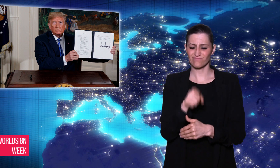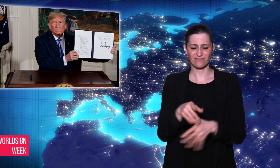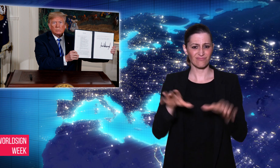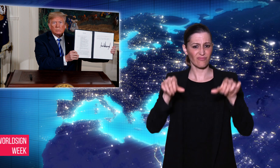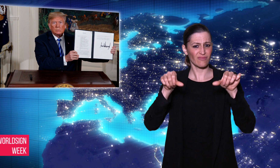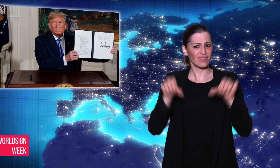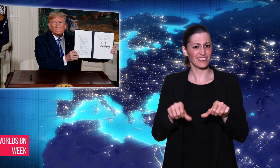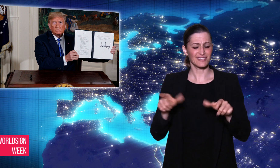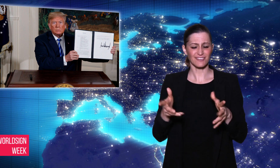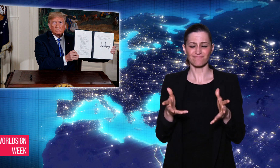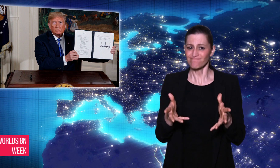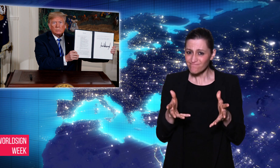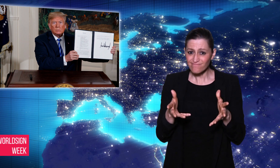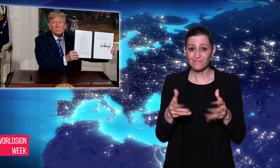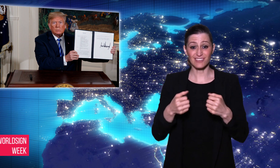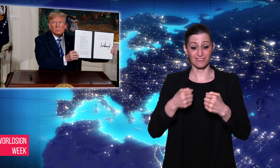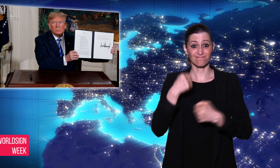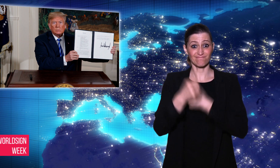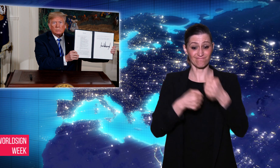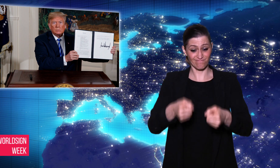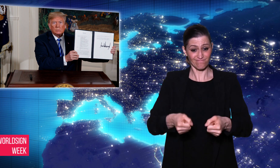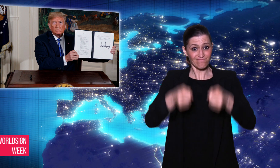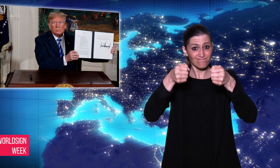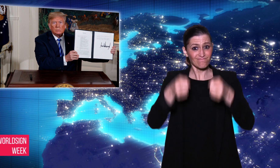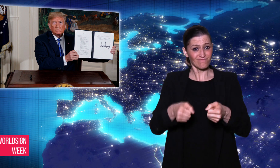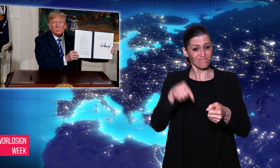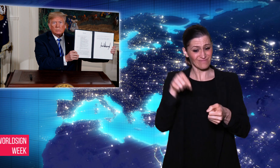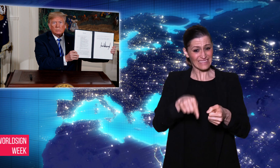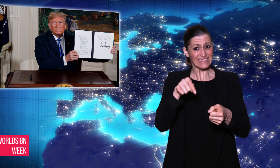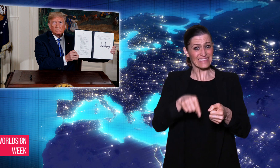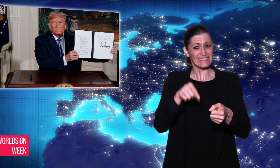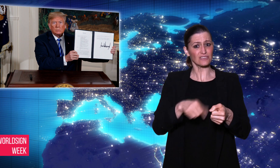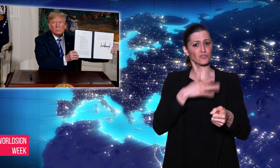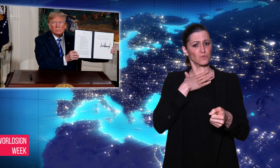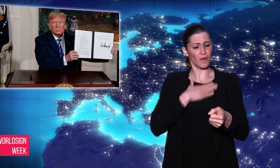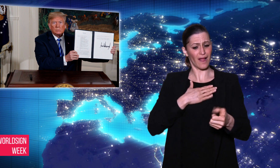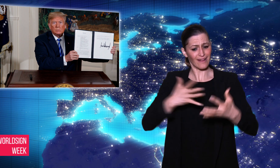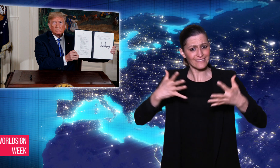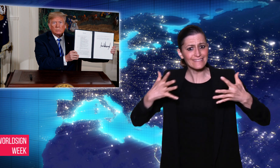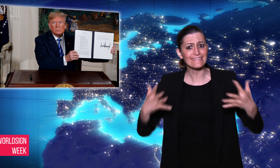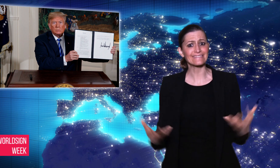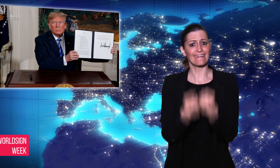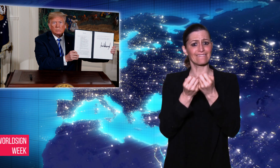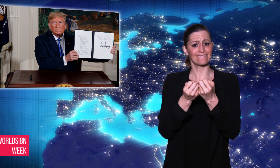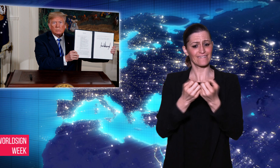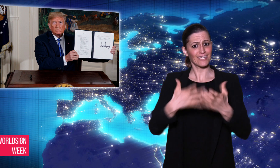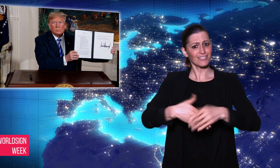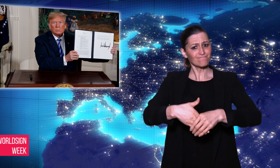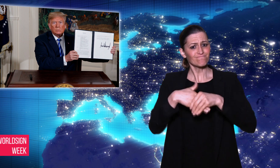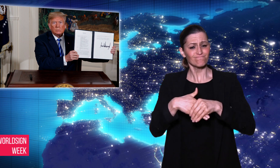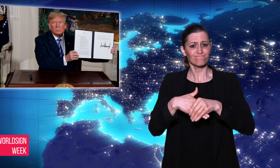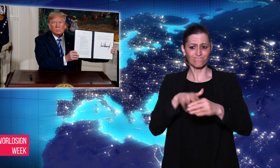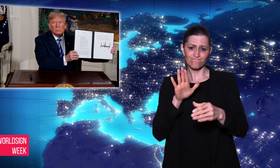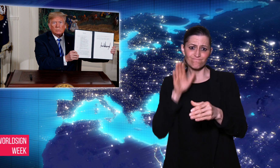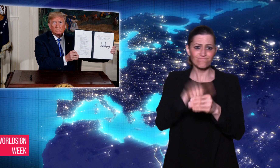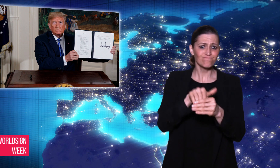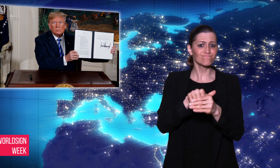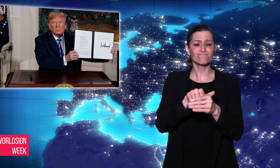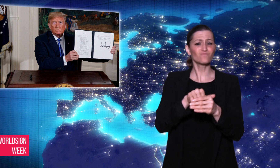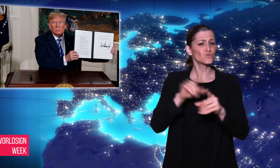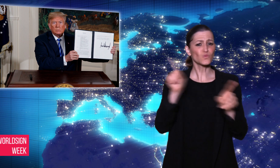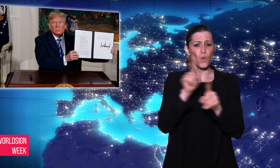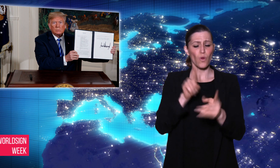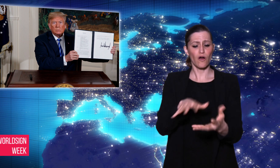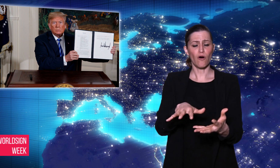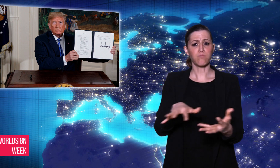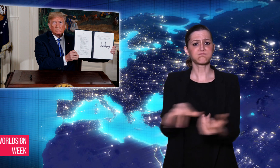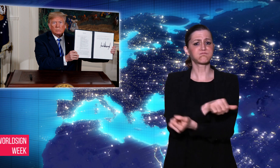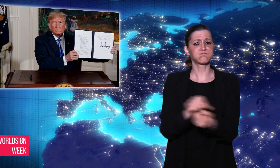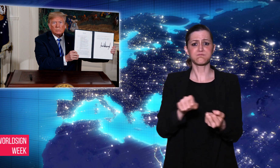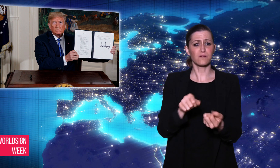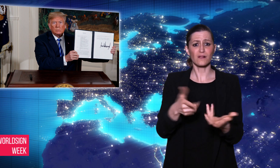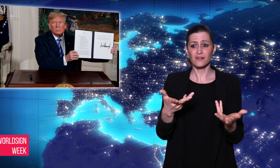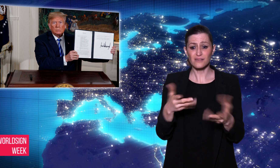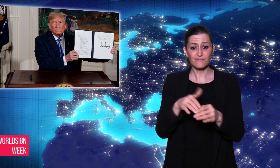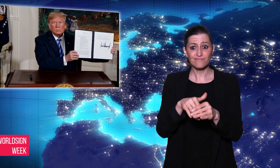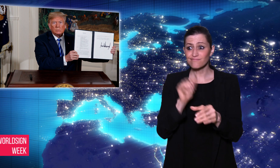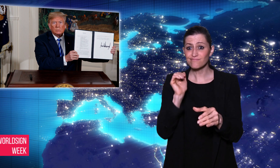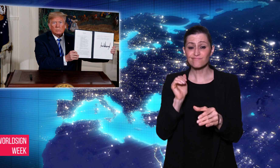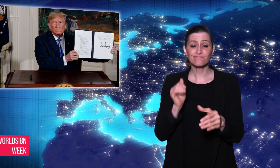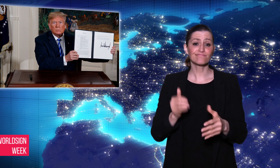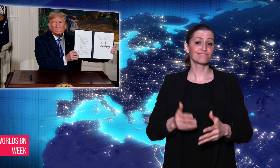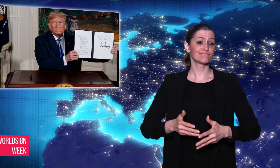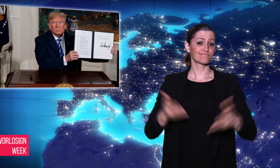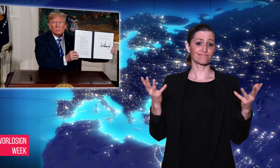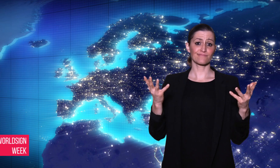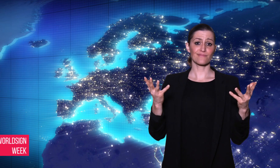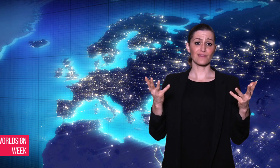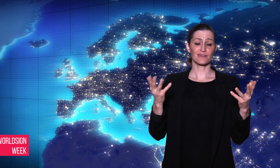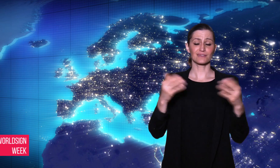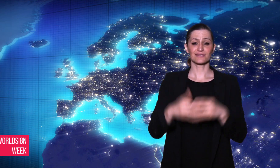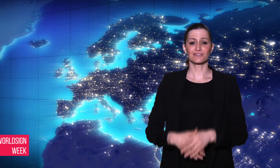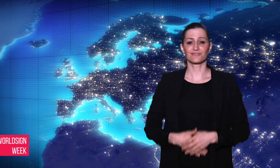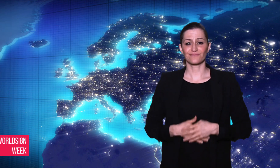This surgery is for saving the deal, not destroying it."